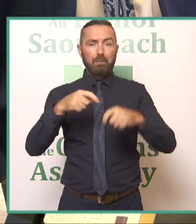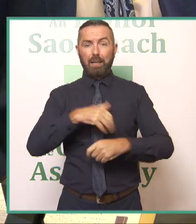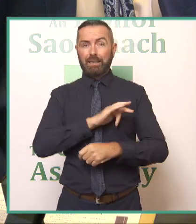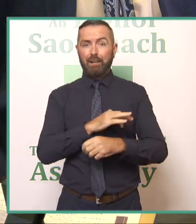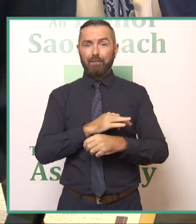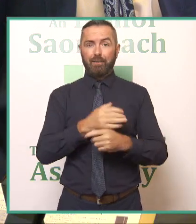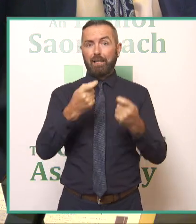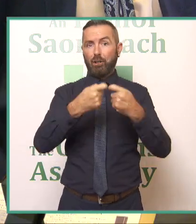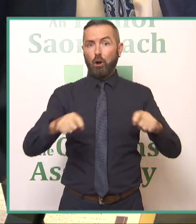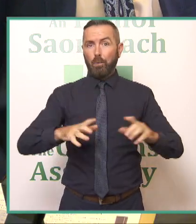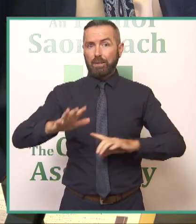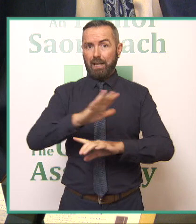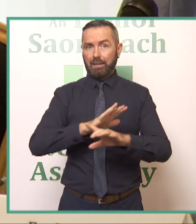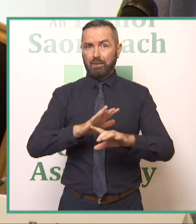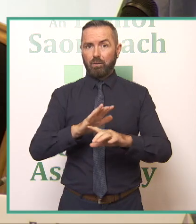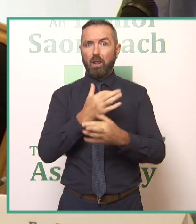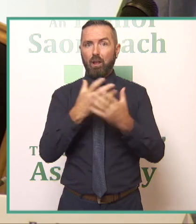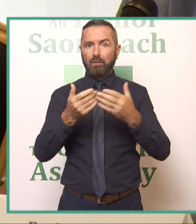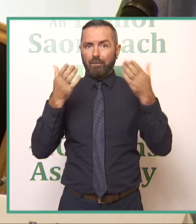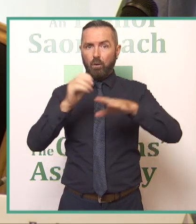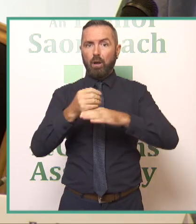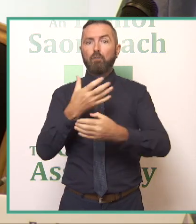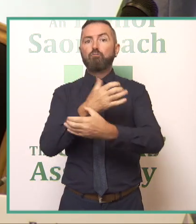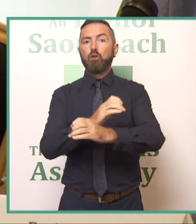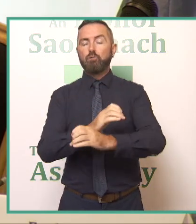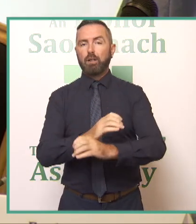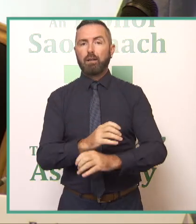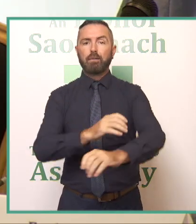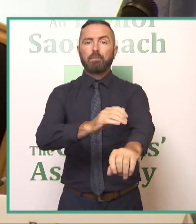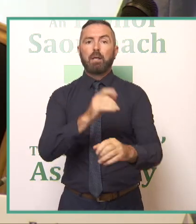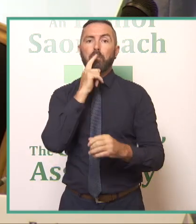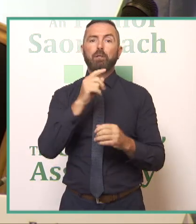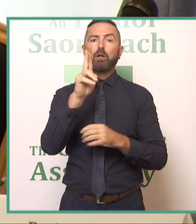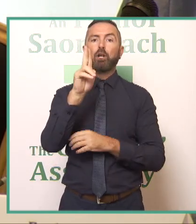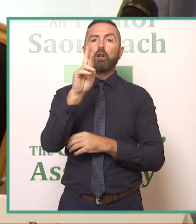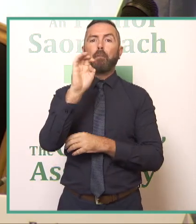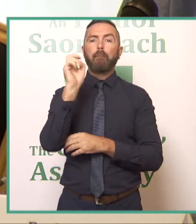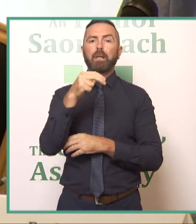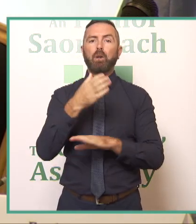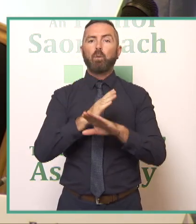based on agriculture forestry in a rural setting but our Urban trees and our Urban Woodlands are